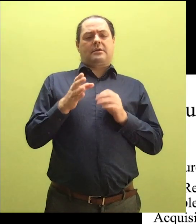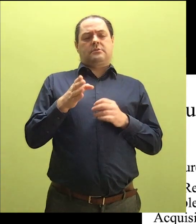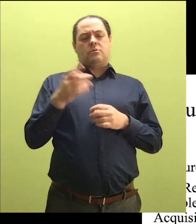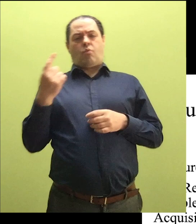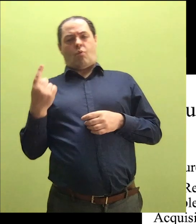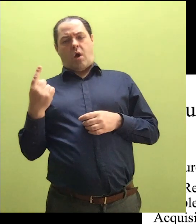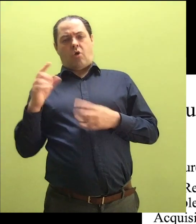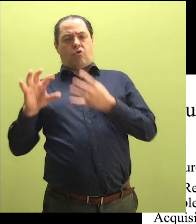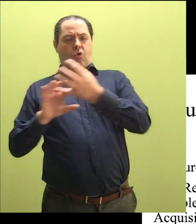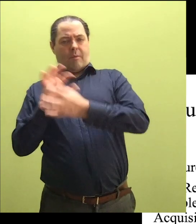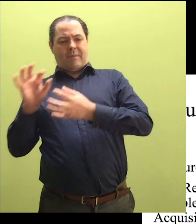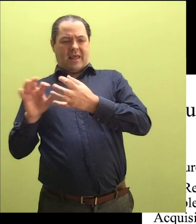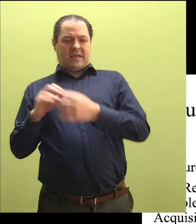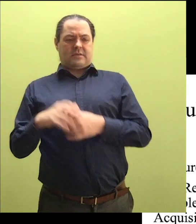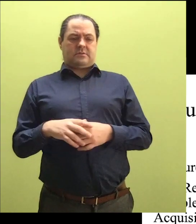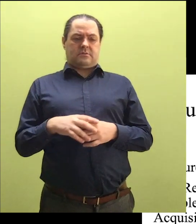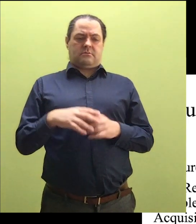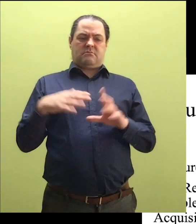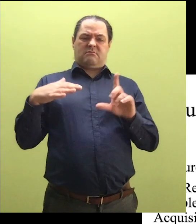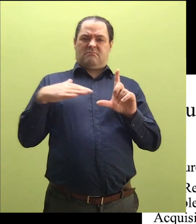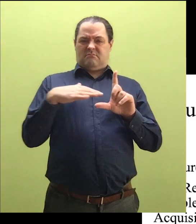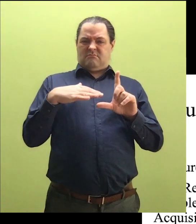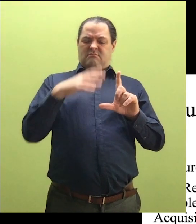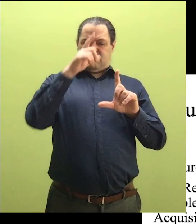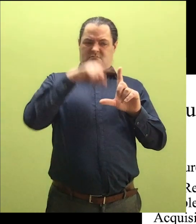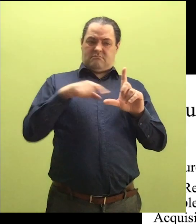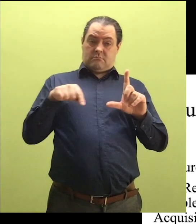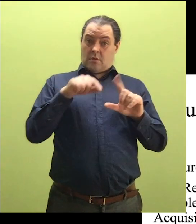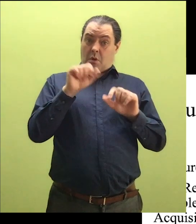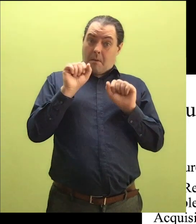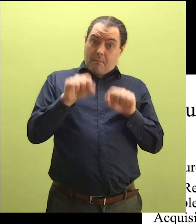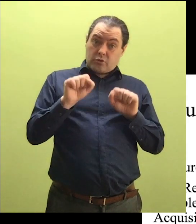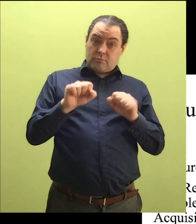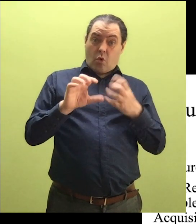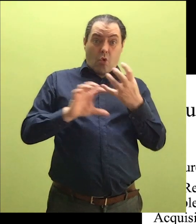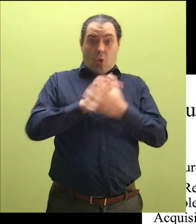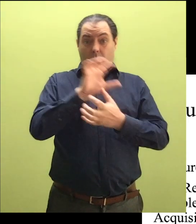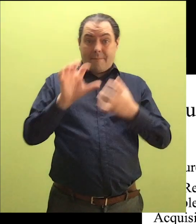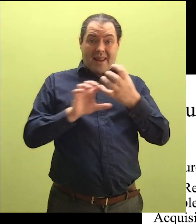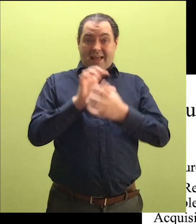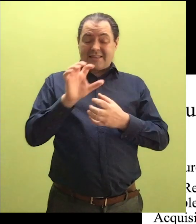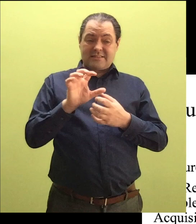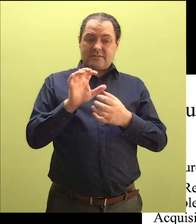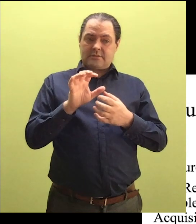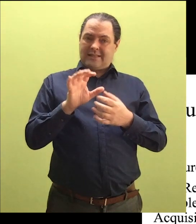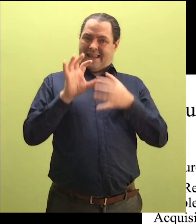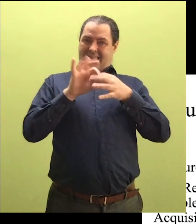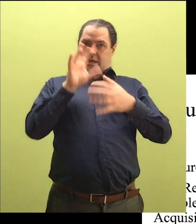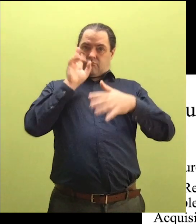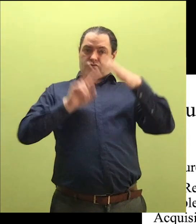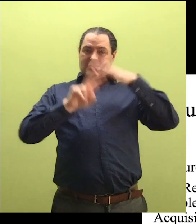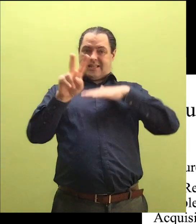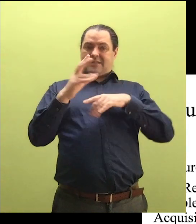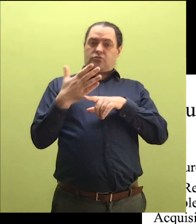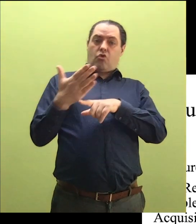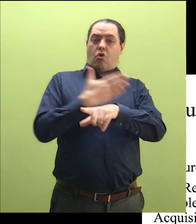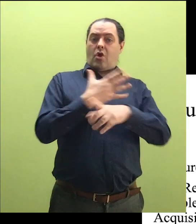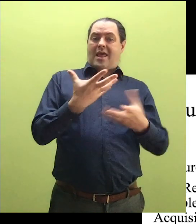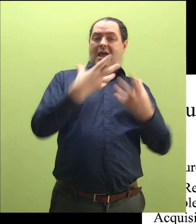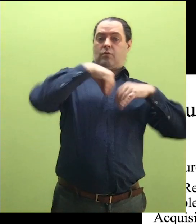possibility of complexity given the predictor settings of early acquisition and inchoative clauses. The size of the effect